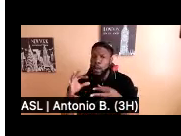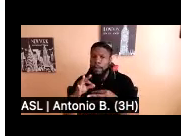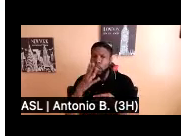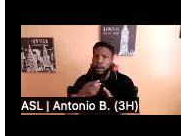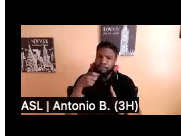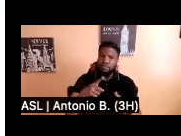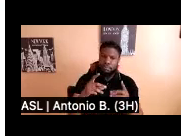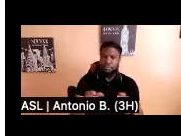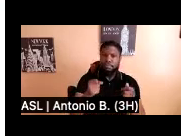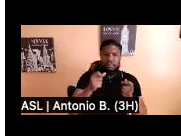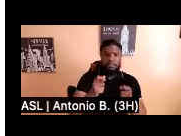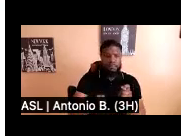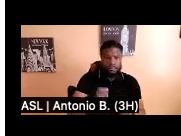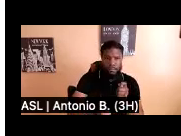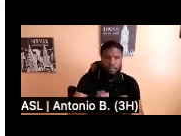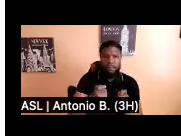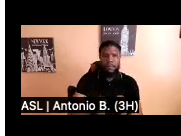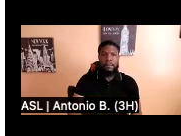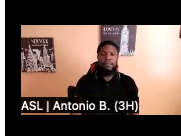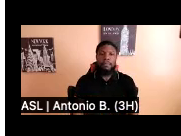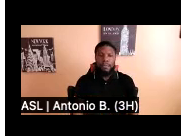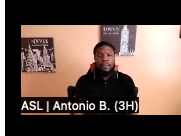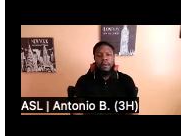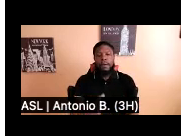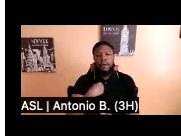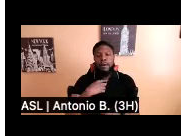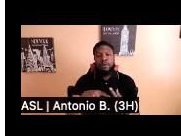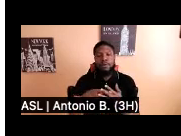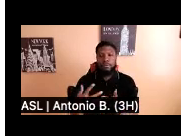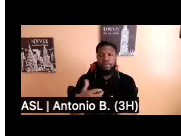As I began collecting data, though, I found that teacher and consultant were actually a